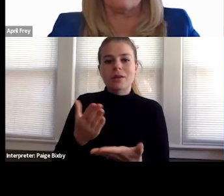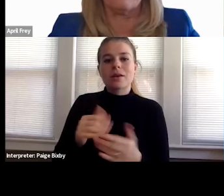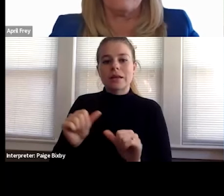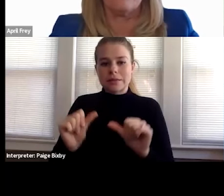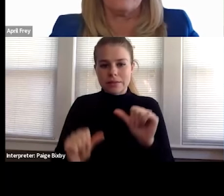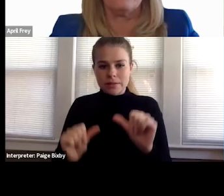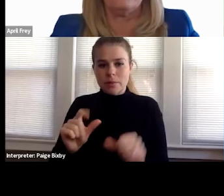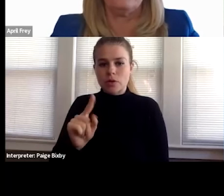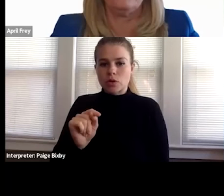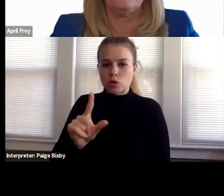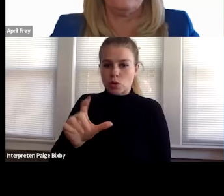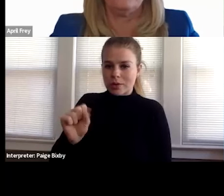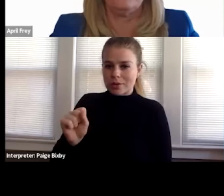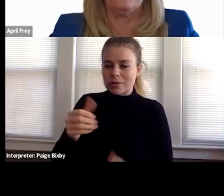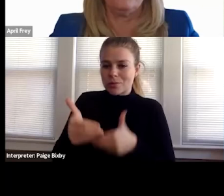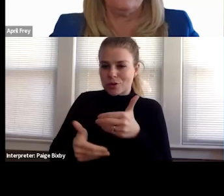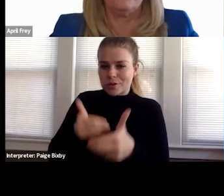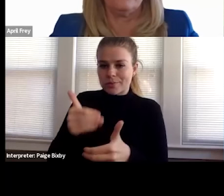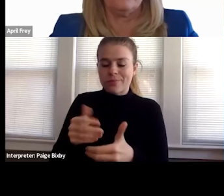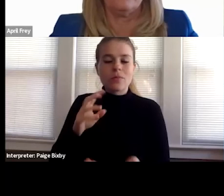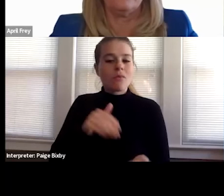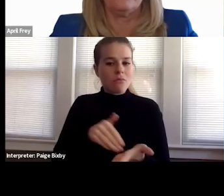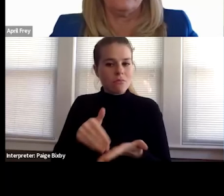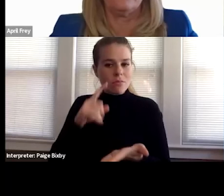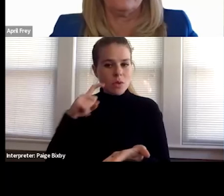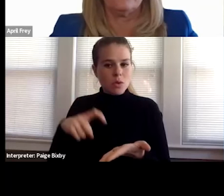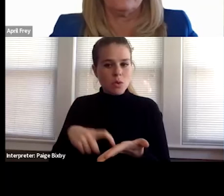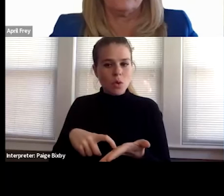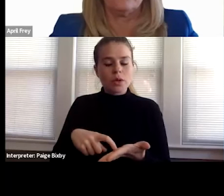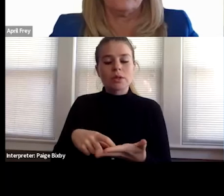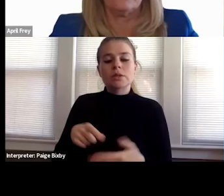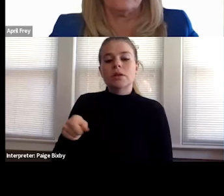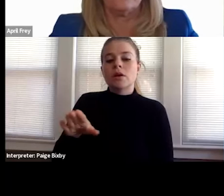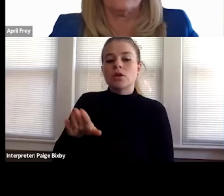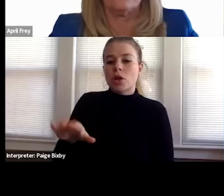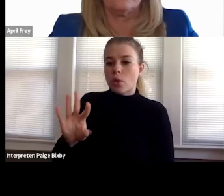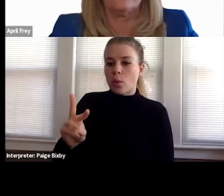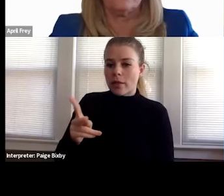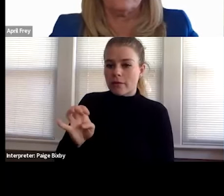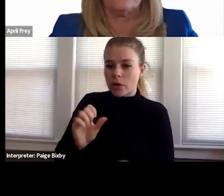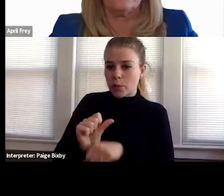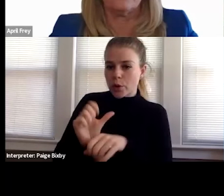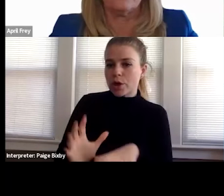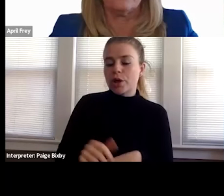We see it often where a child welfare worker, case manager, or other professional refers a parent